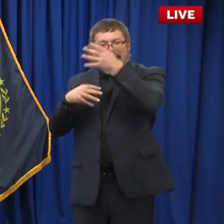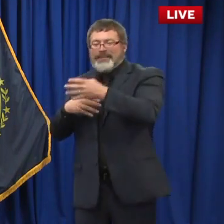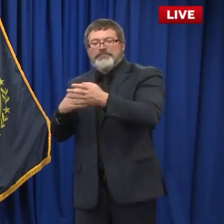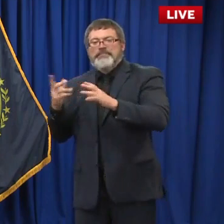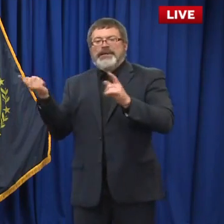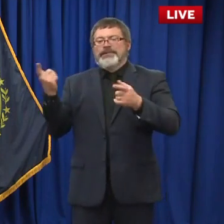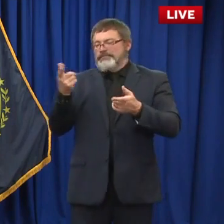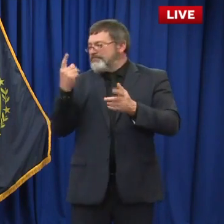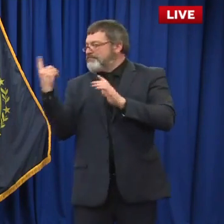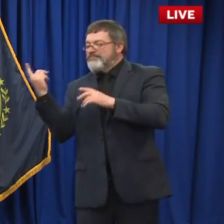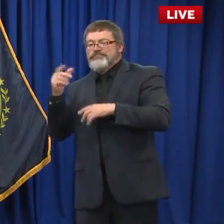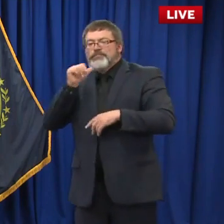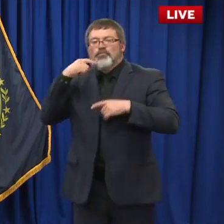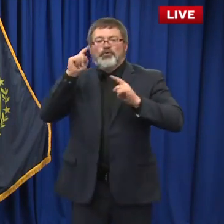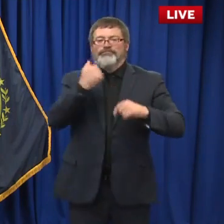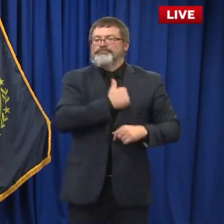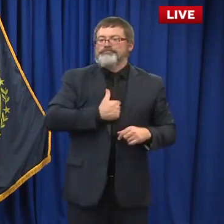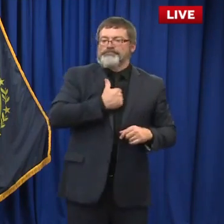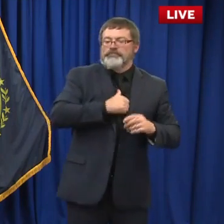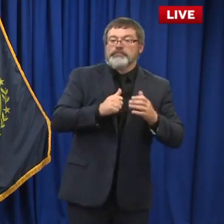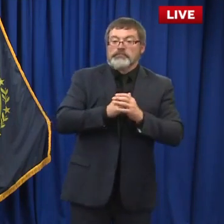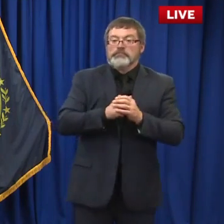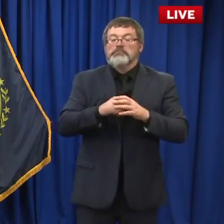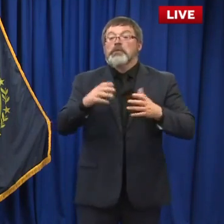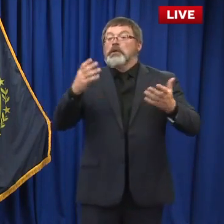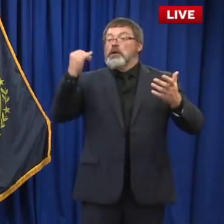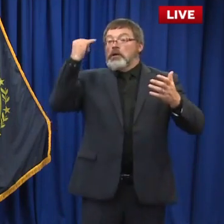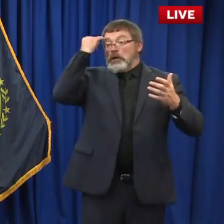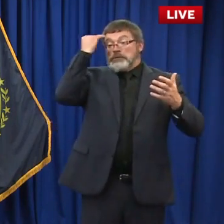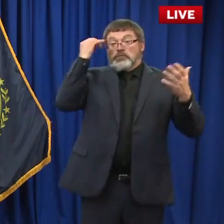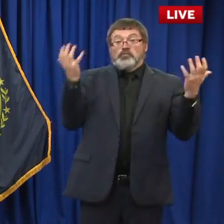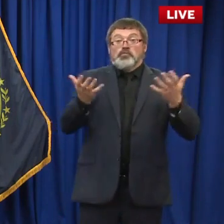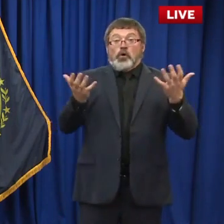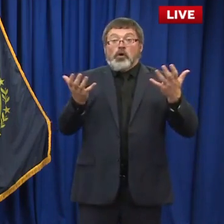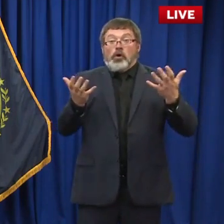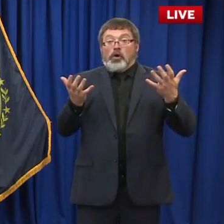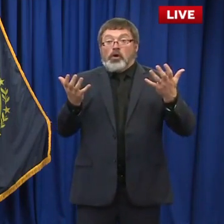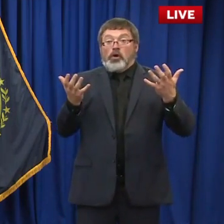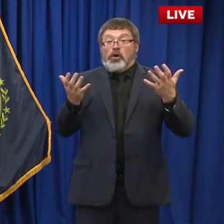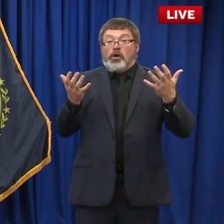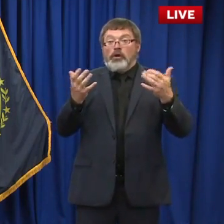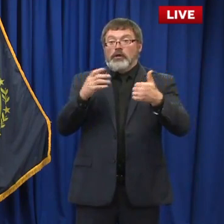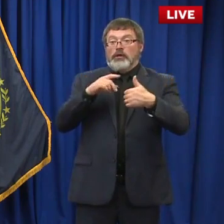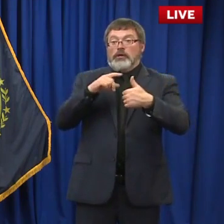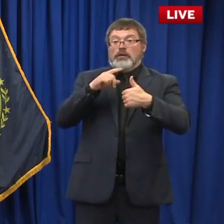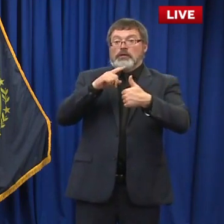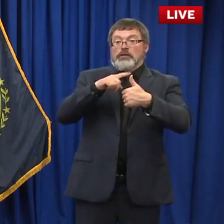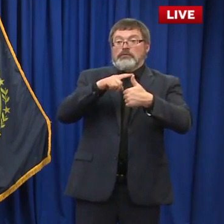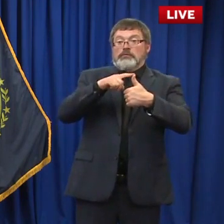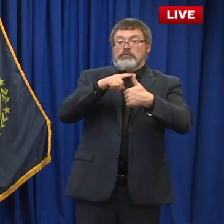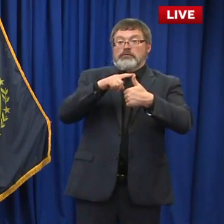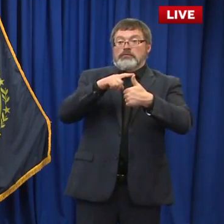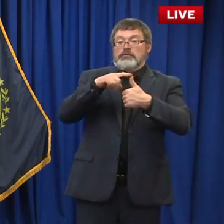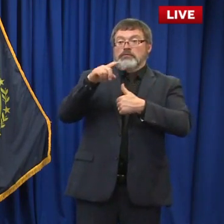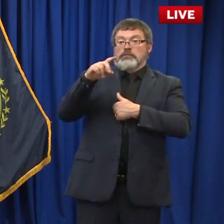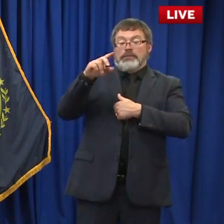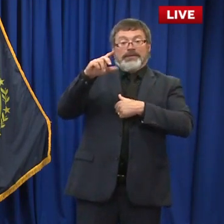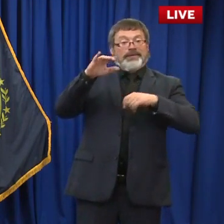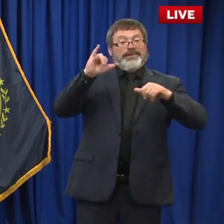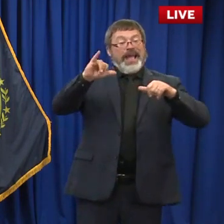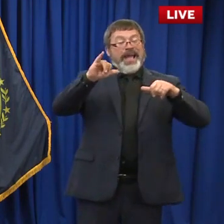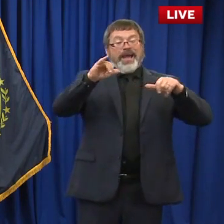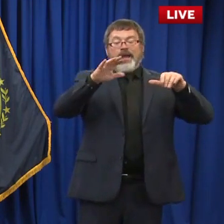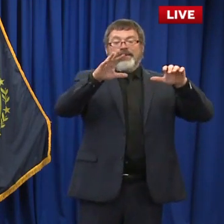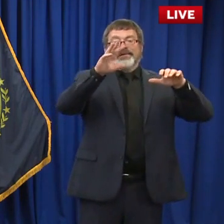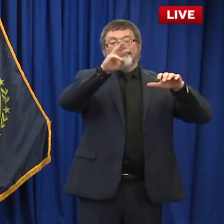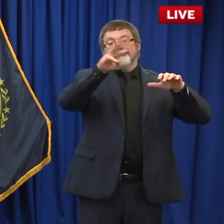I APOLOGIZE, I DIDN'T -- WE DIDN'T CREATE A SLIDE, BUT WE WANTED TO AT LEAST GET SOME OF THE INFORMATION OUT BUT SOME OF THE IDEAS I THOUGHT WERE VERY VERY GOOD.